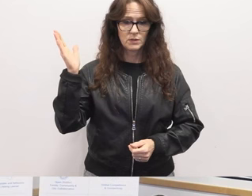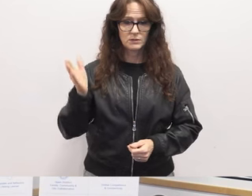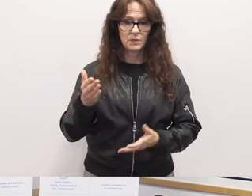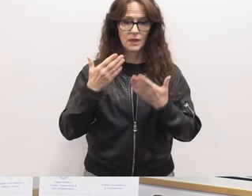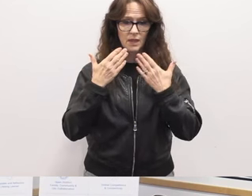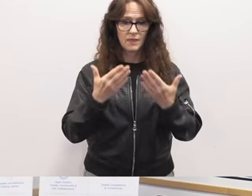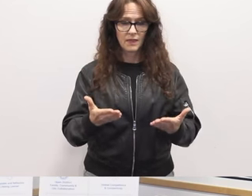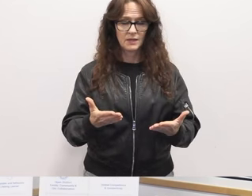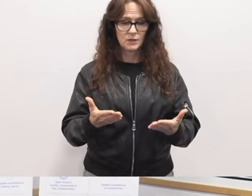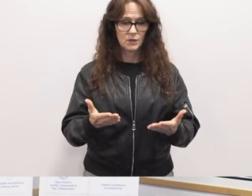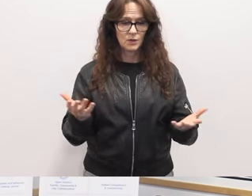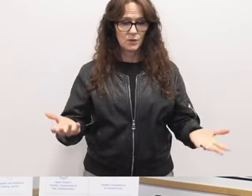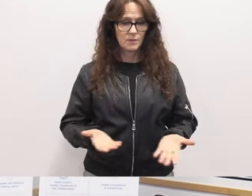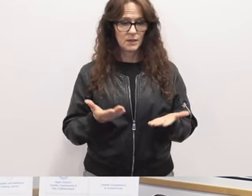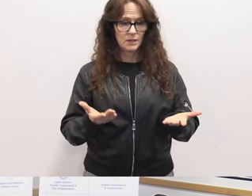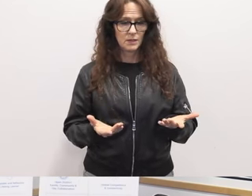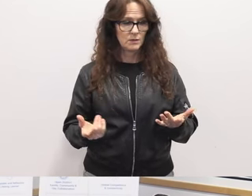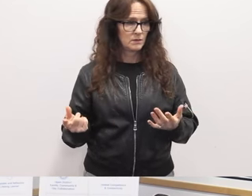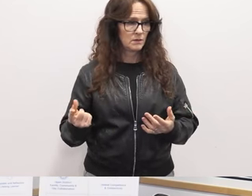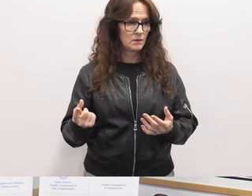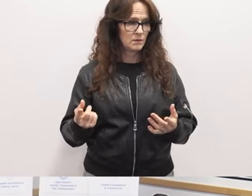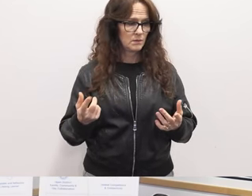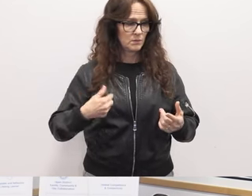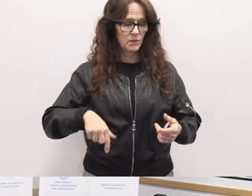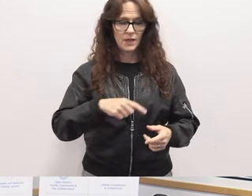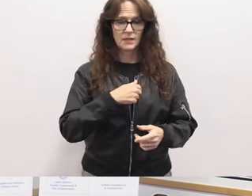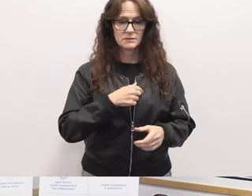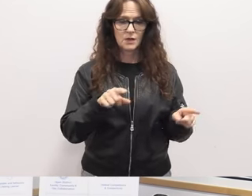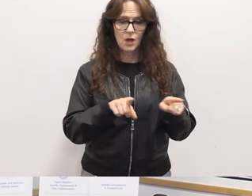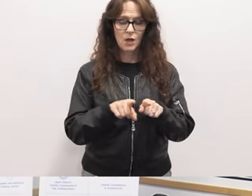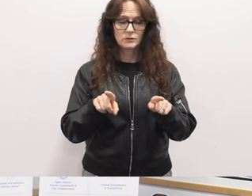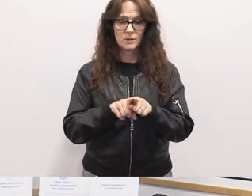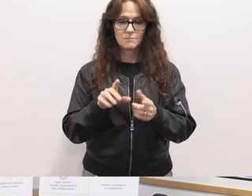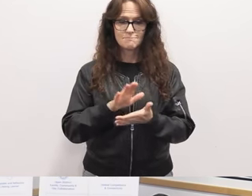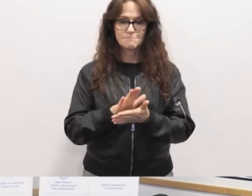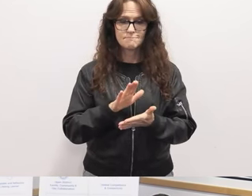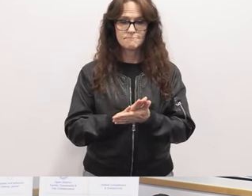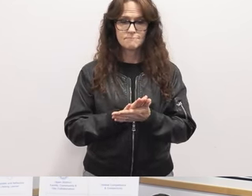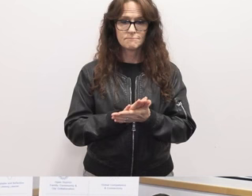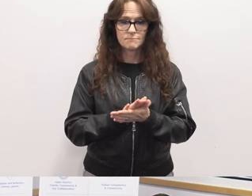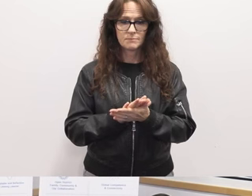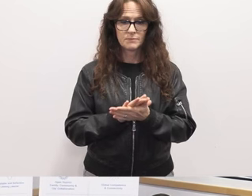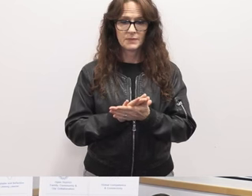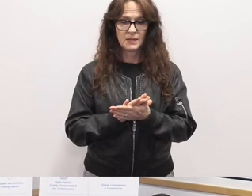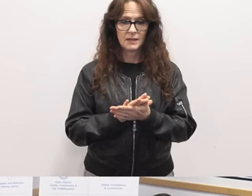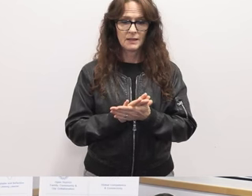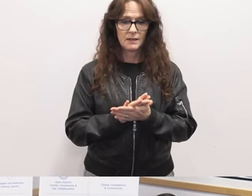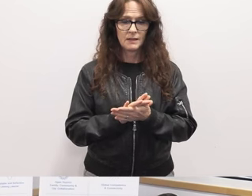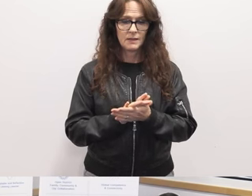Thank you for being with us. I also wanna acknowledge our representatives